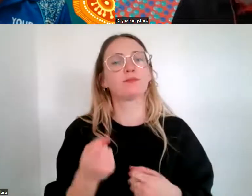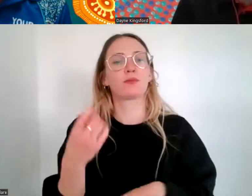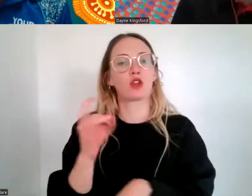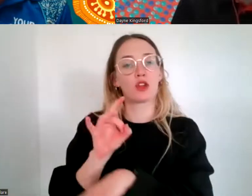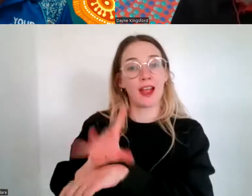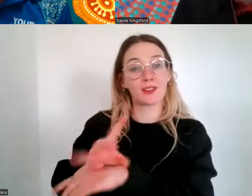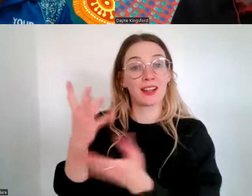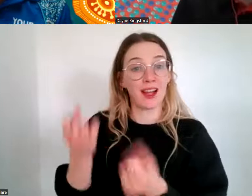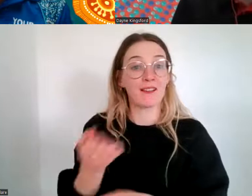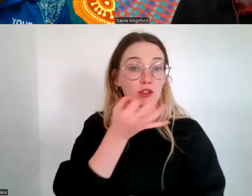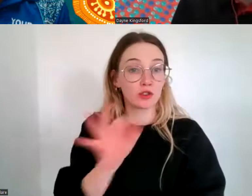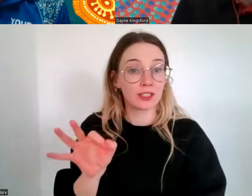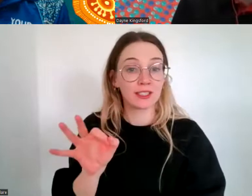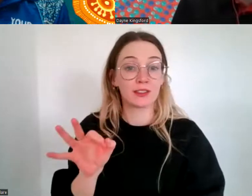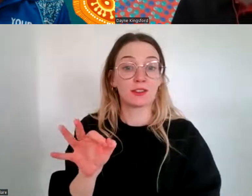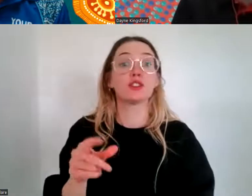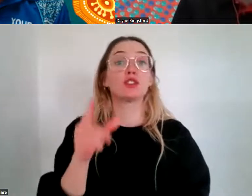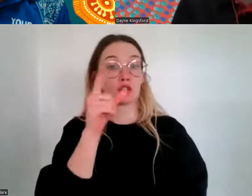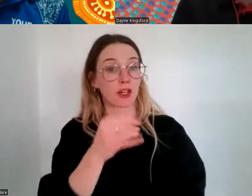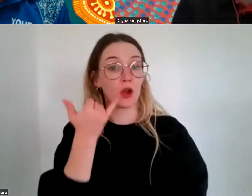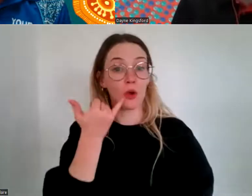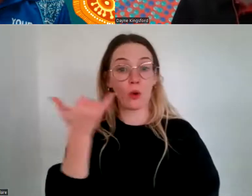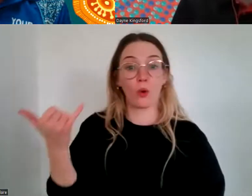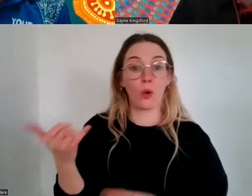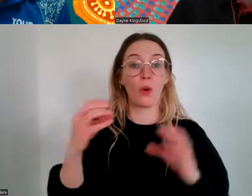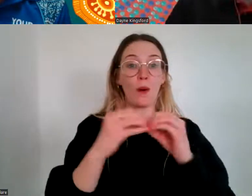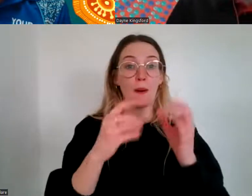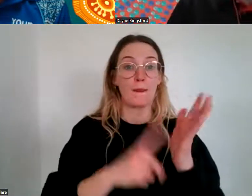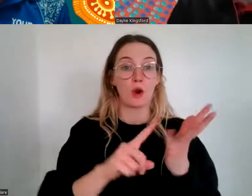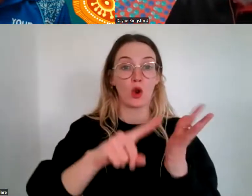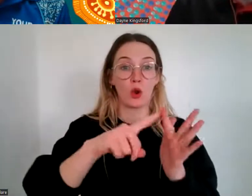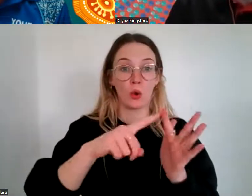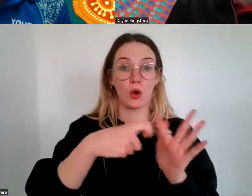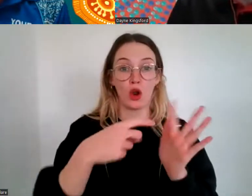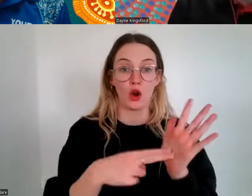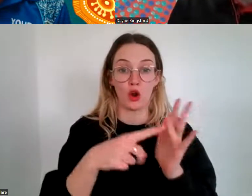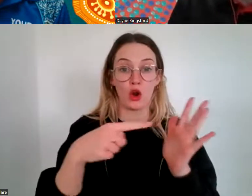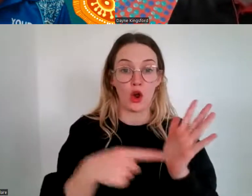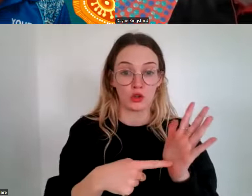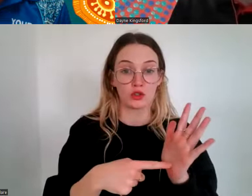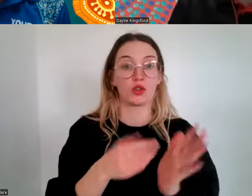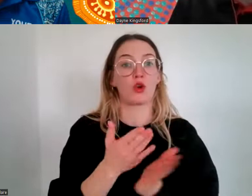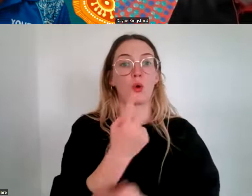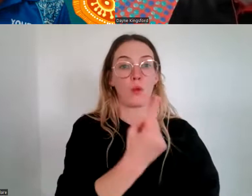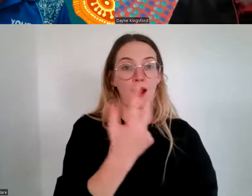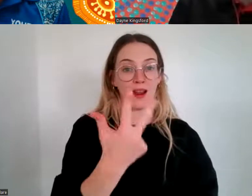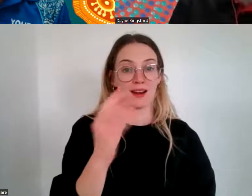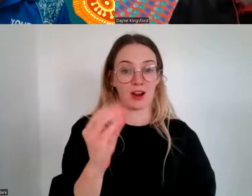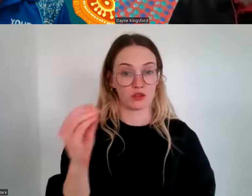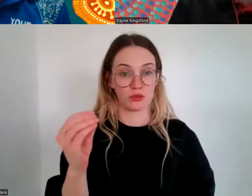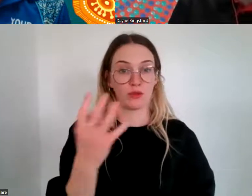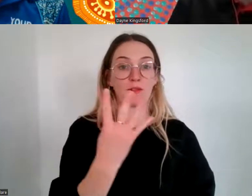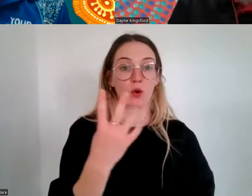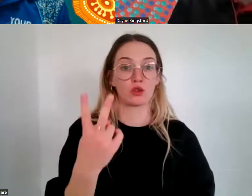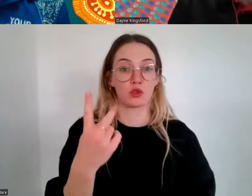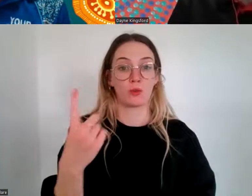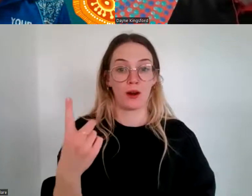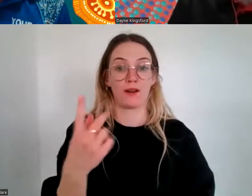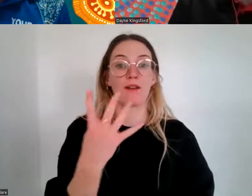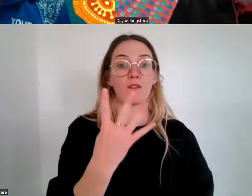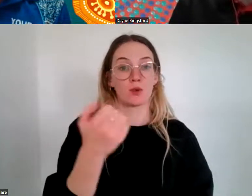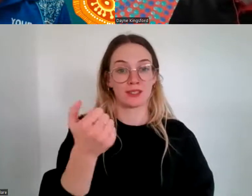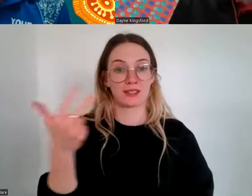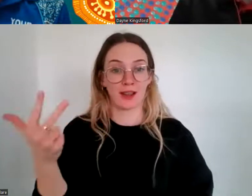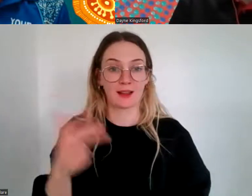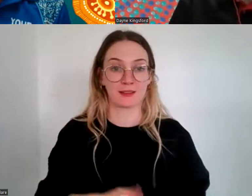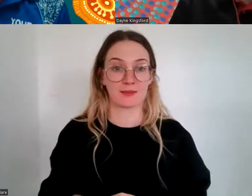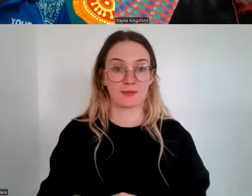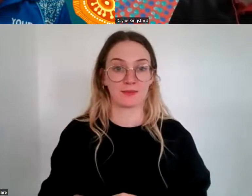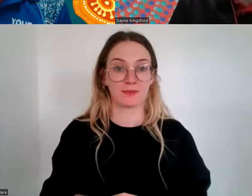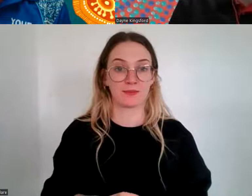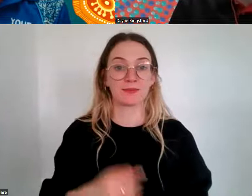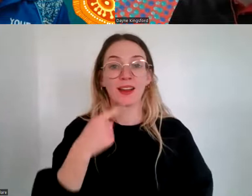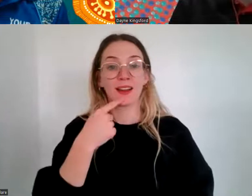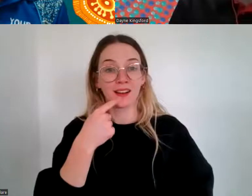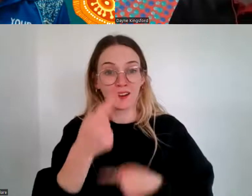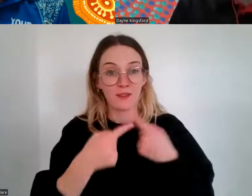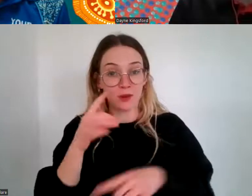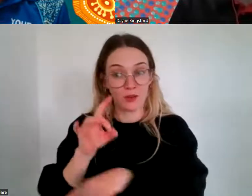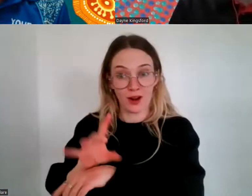You can call BlueKnot on 1800 421 468. The details will be shared on chat and on Facebook.